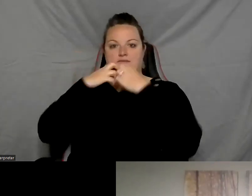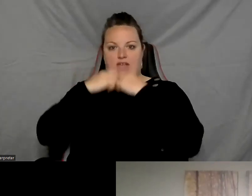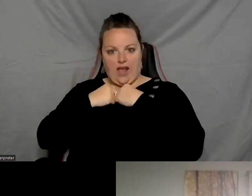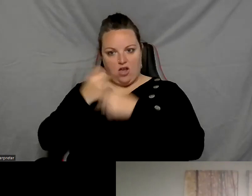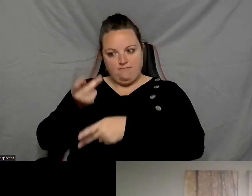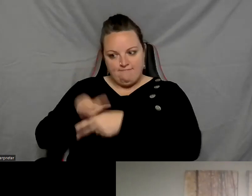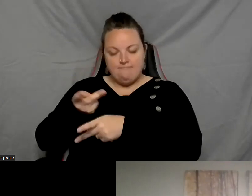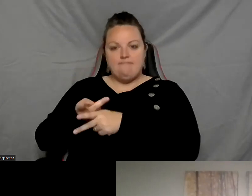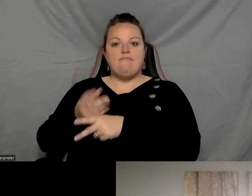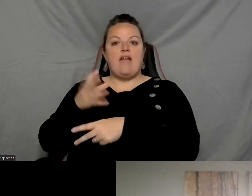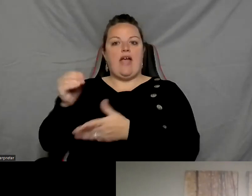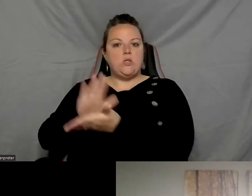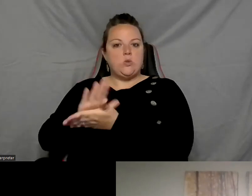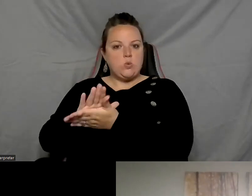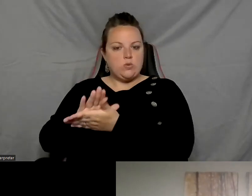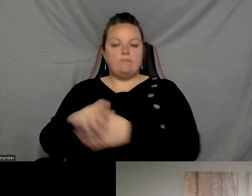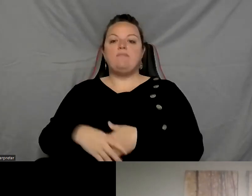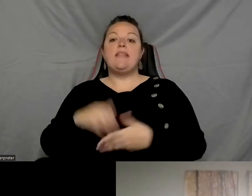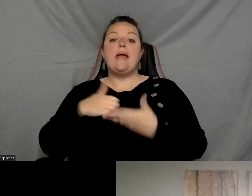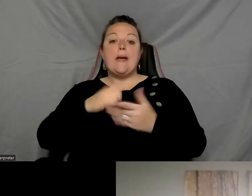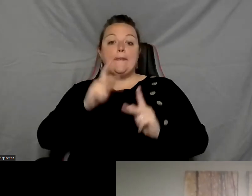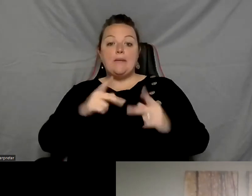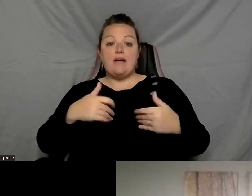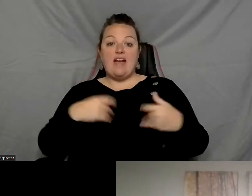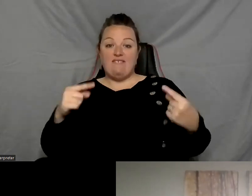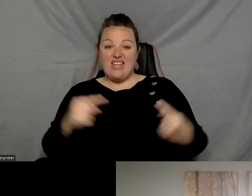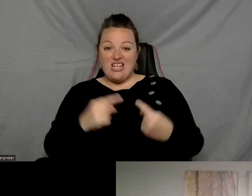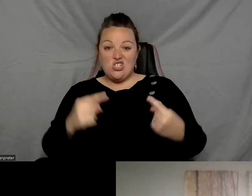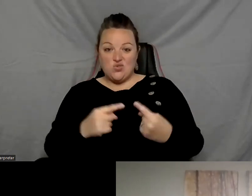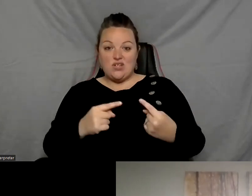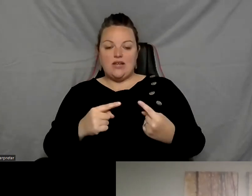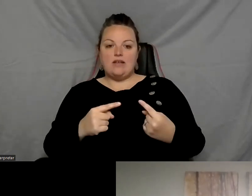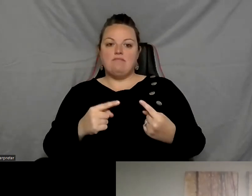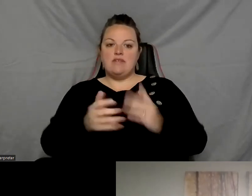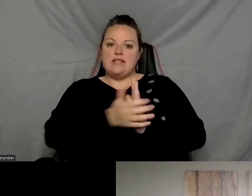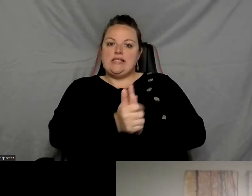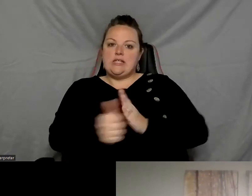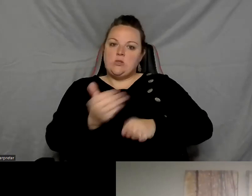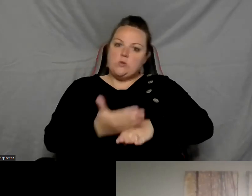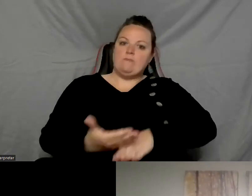OTs help people who are recovering from injury to regain skills that enable them to return